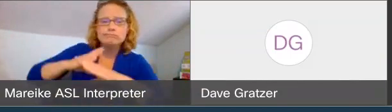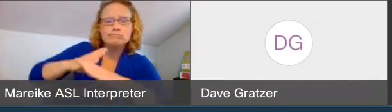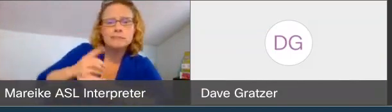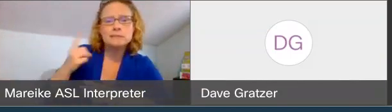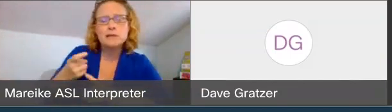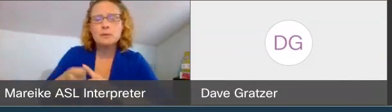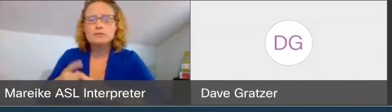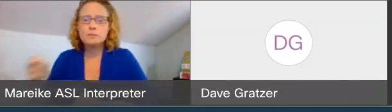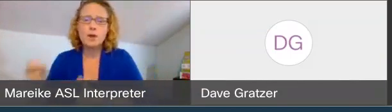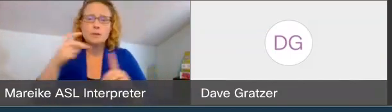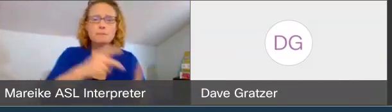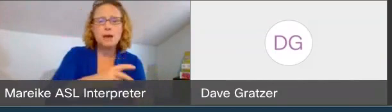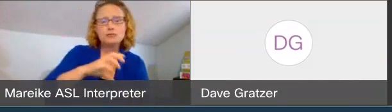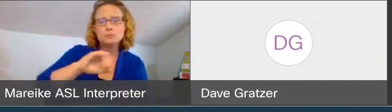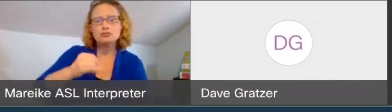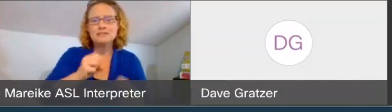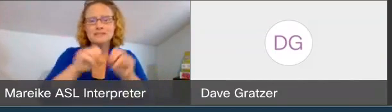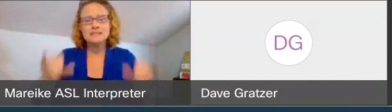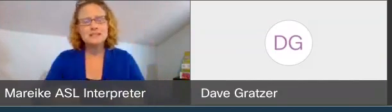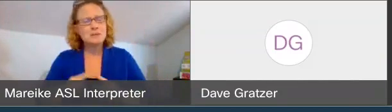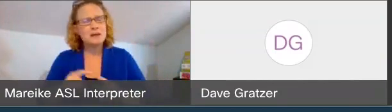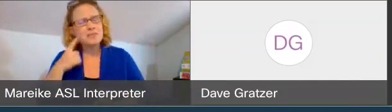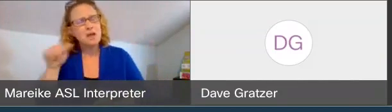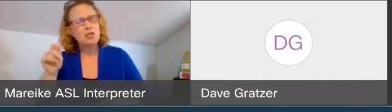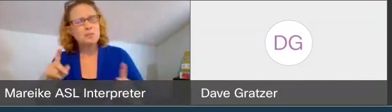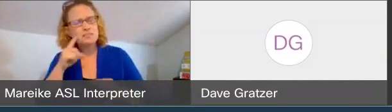justice system although I think others would disagree. And as you've heard today, there